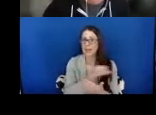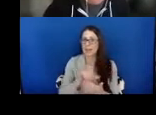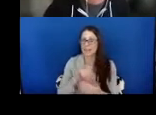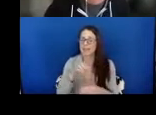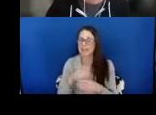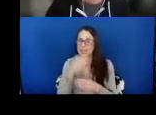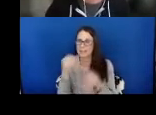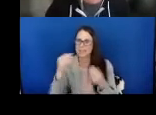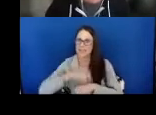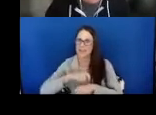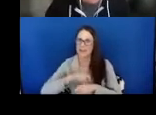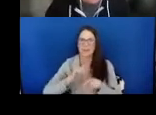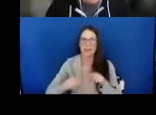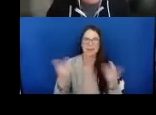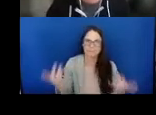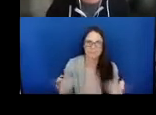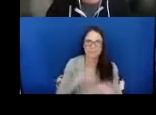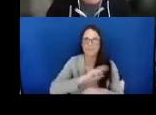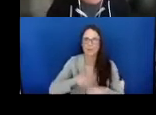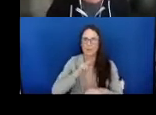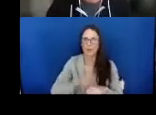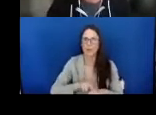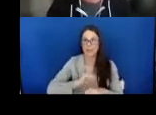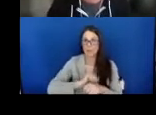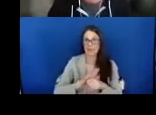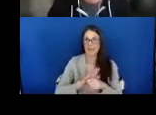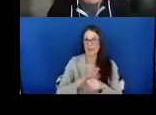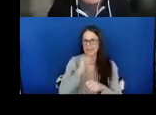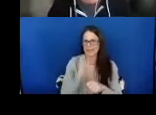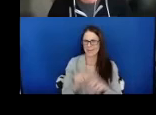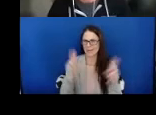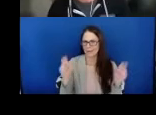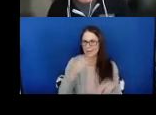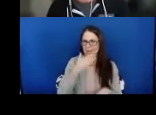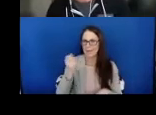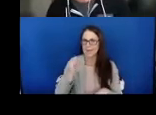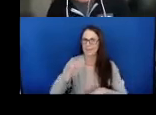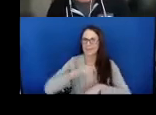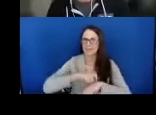the pandemic is not the best of times. So there are additional pandemic caused additional